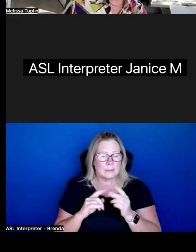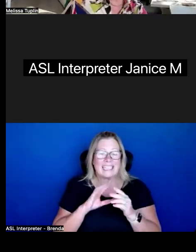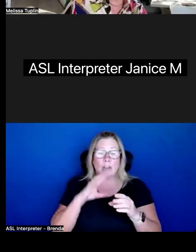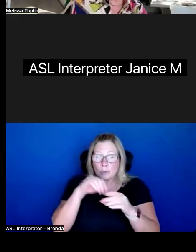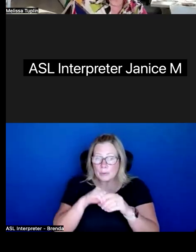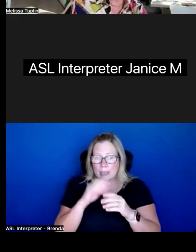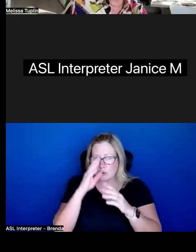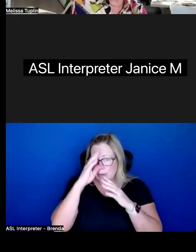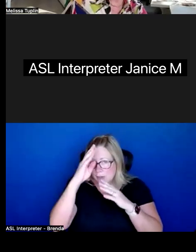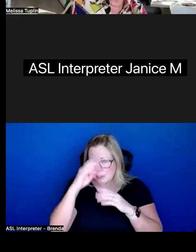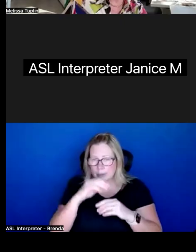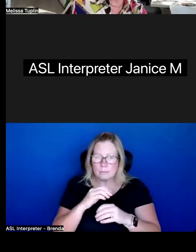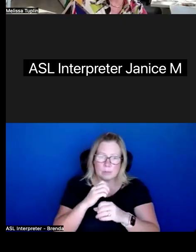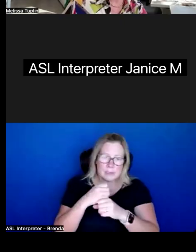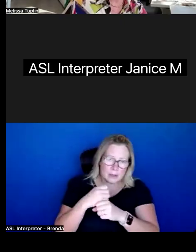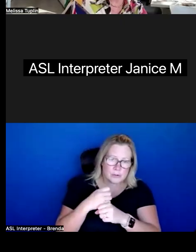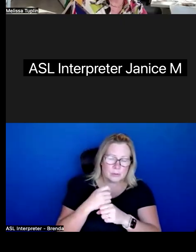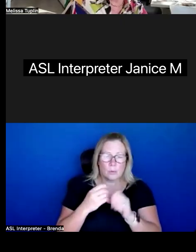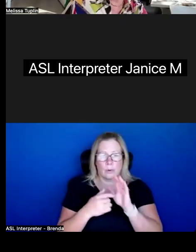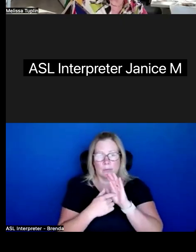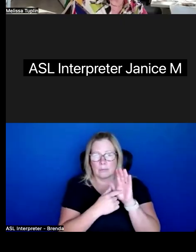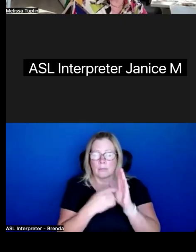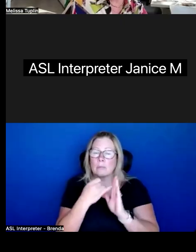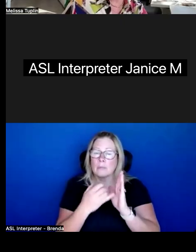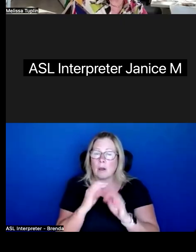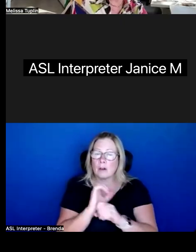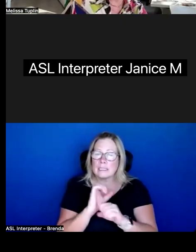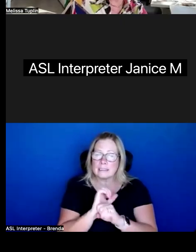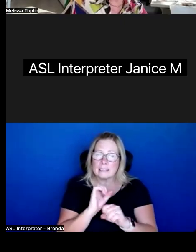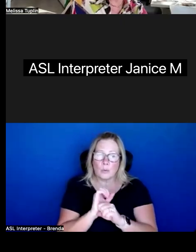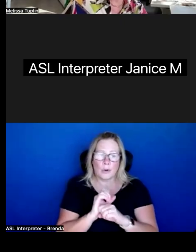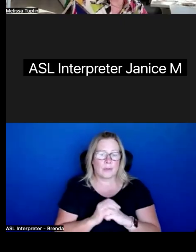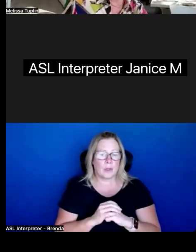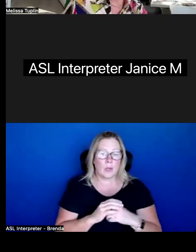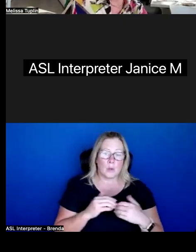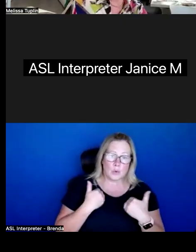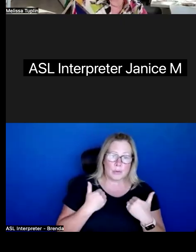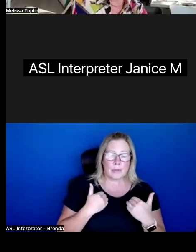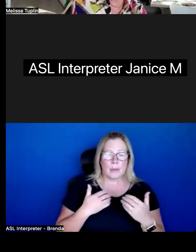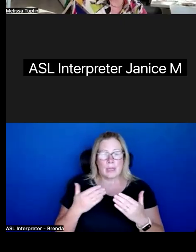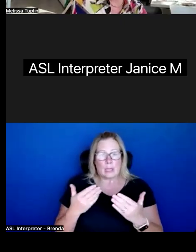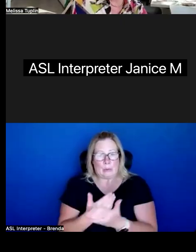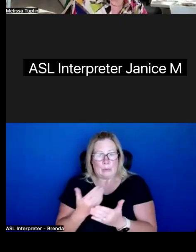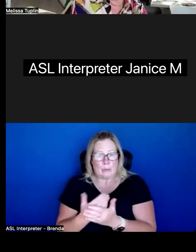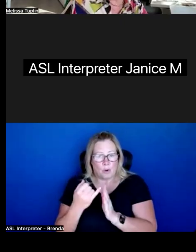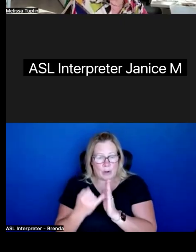production or presentation of artistic work by youth, amateur or non-professional artists,